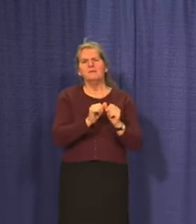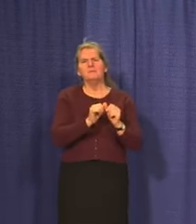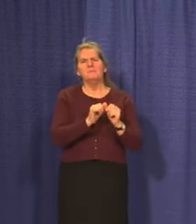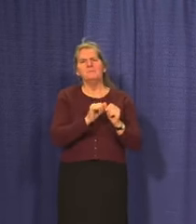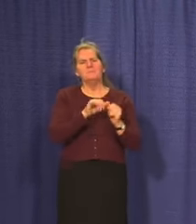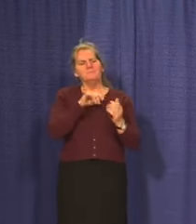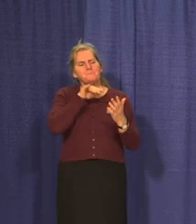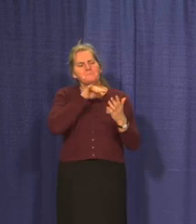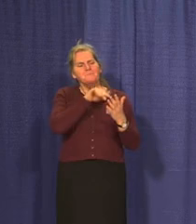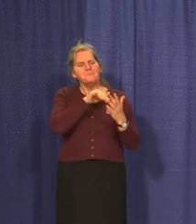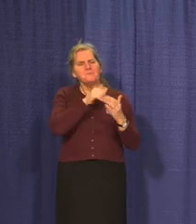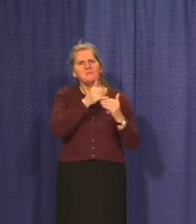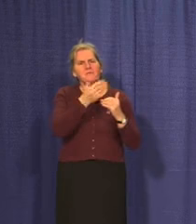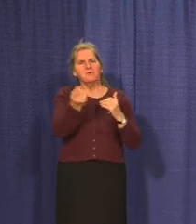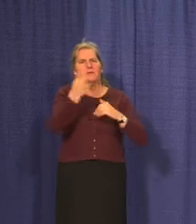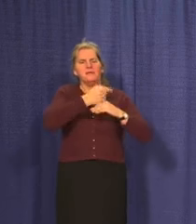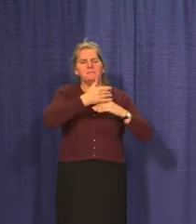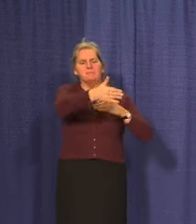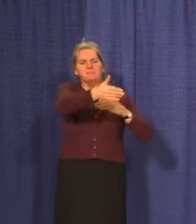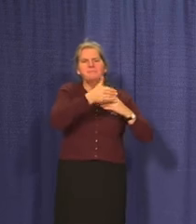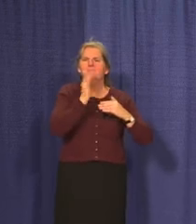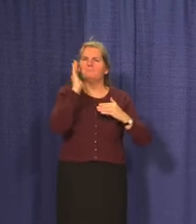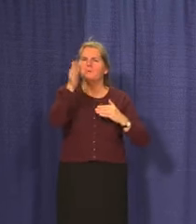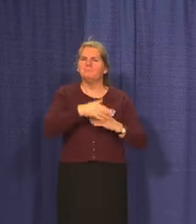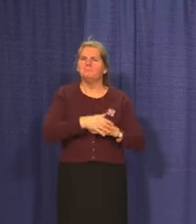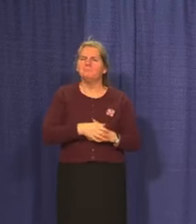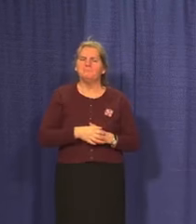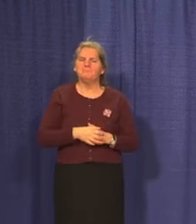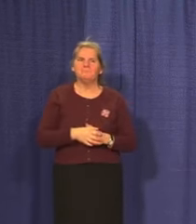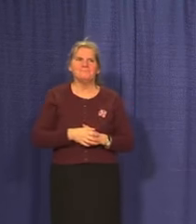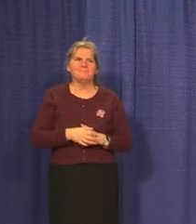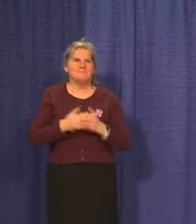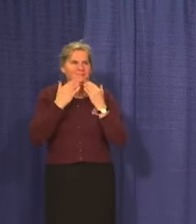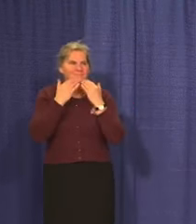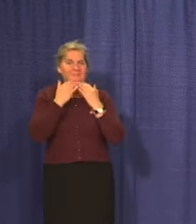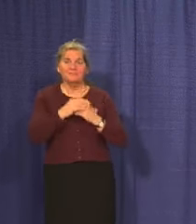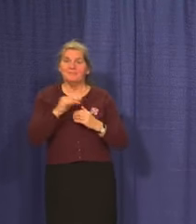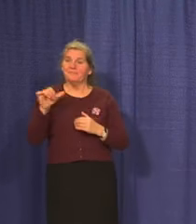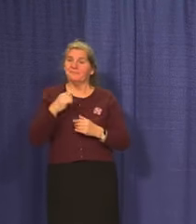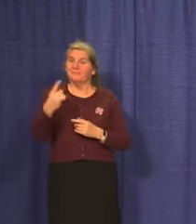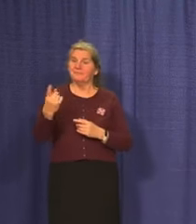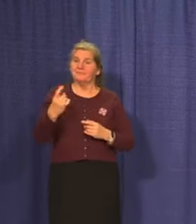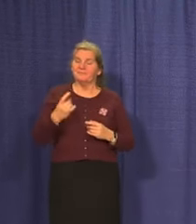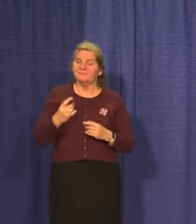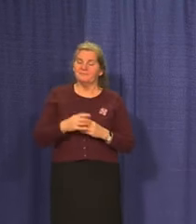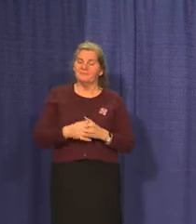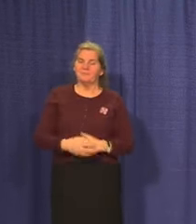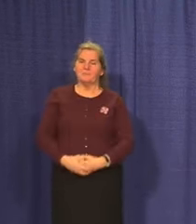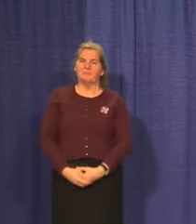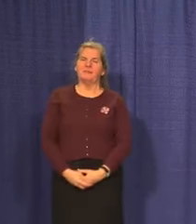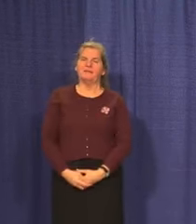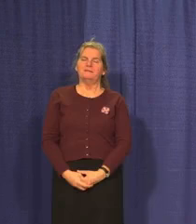FEW DAYS. [ Speaking French ]